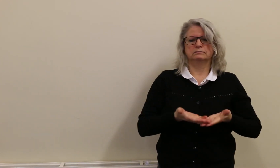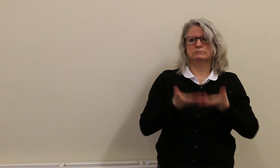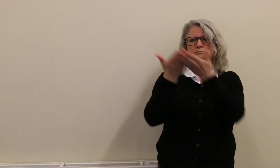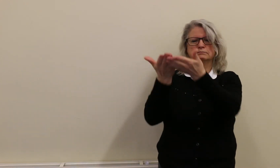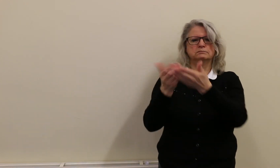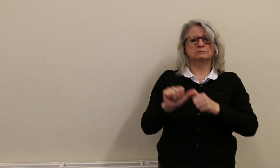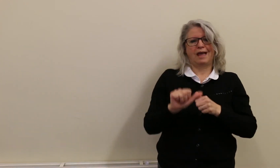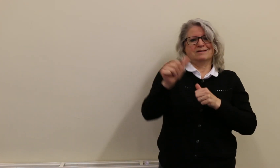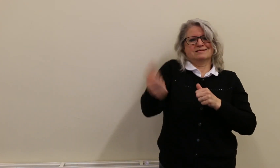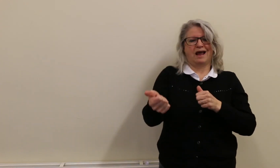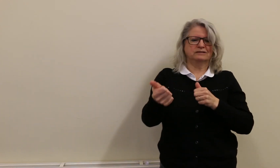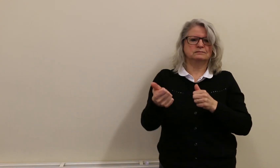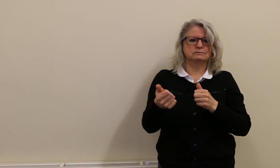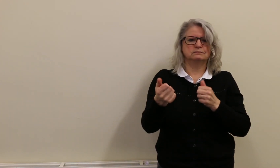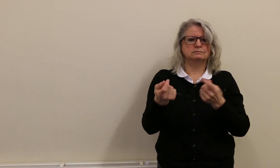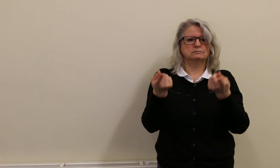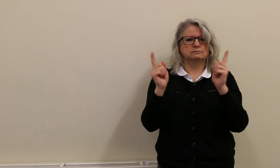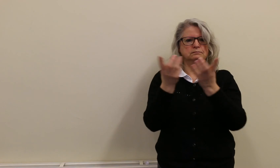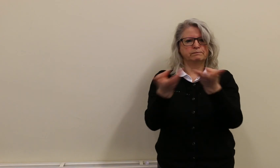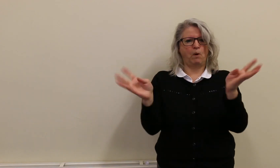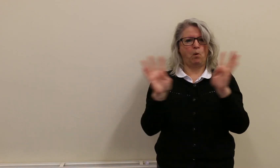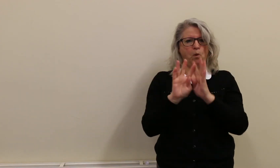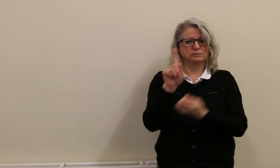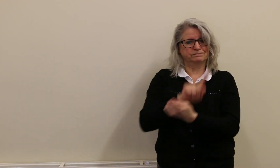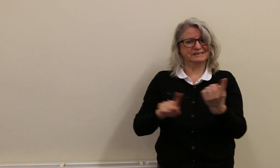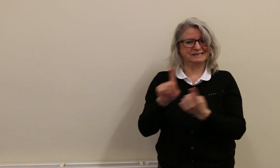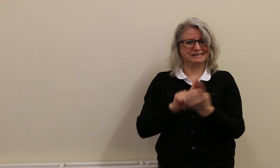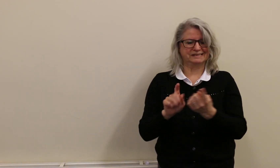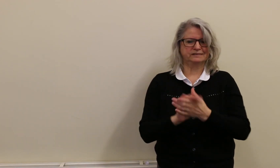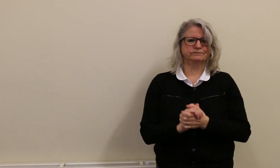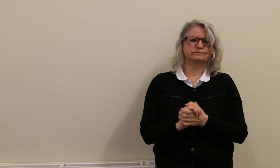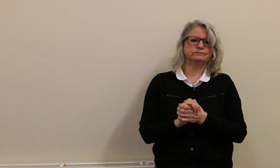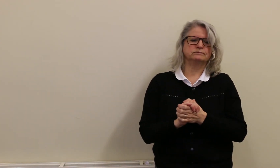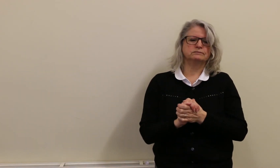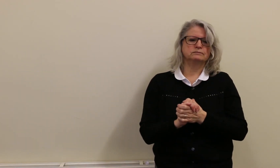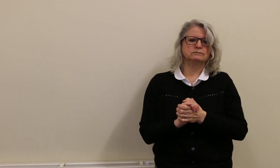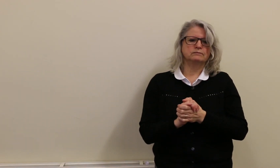It's then passed to the next NDS board meeting for approval